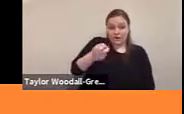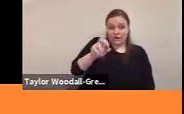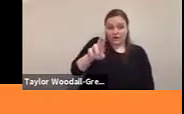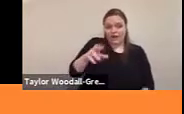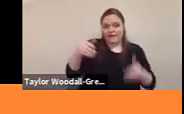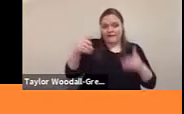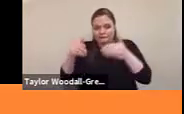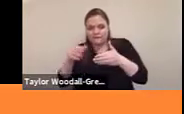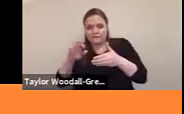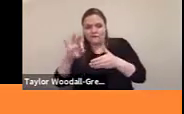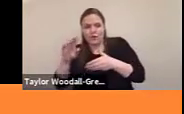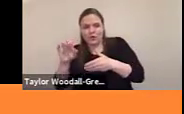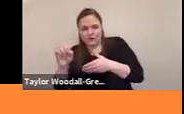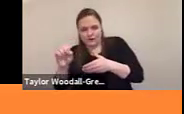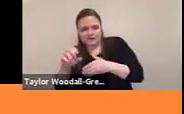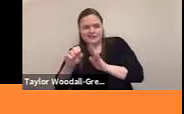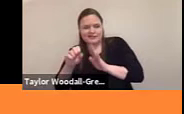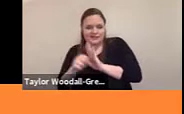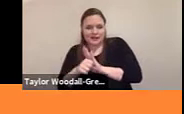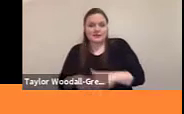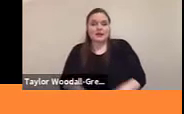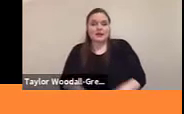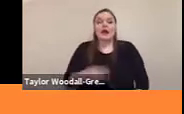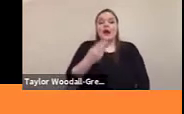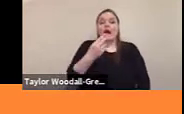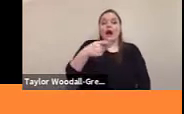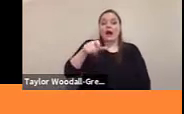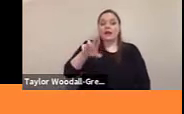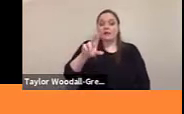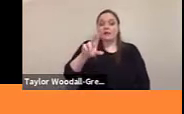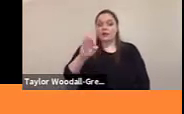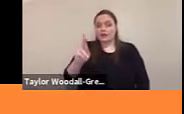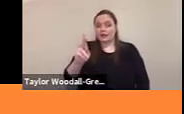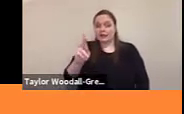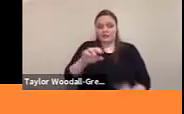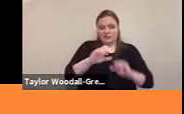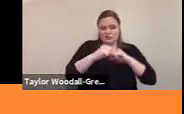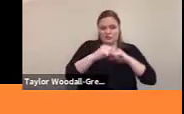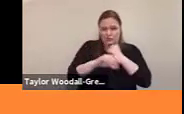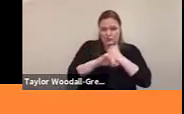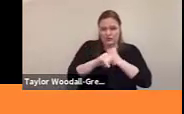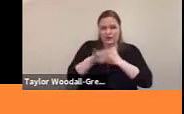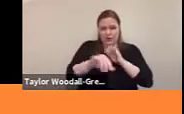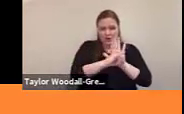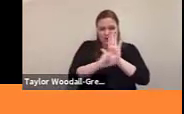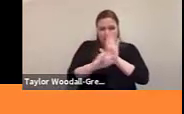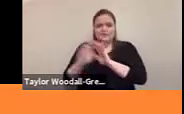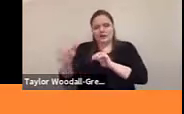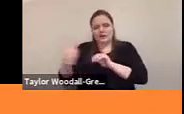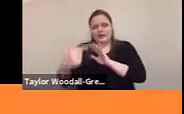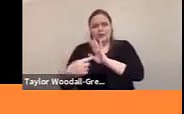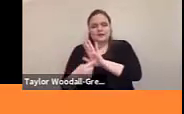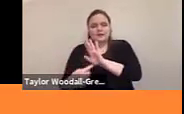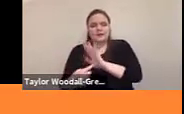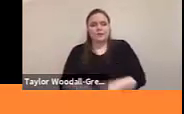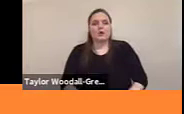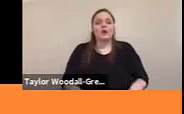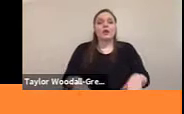Hyperlinked social media icons are another example. Form field borders are another example.